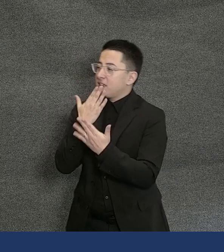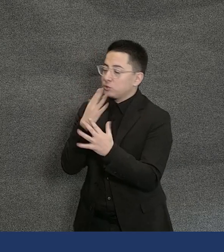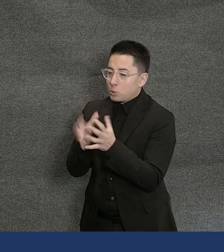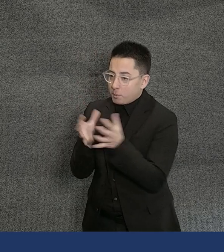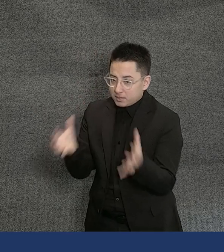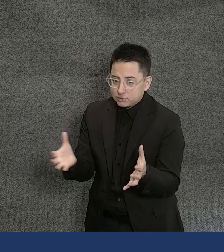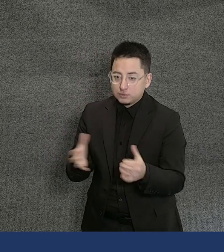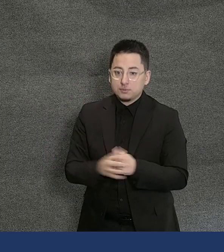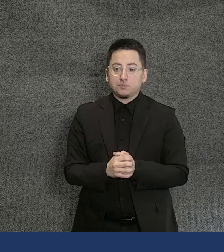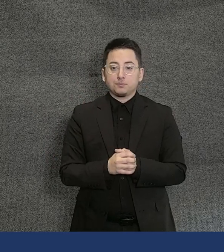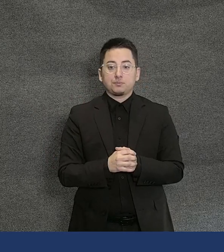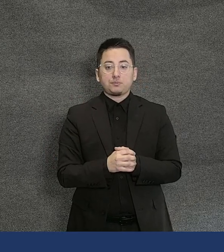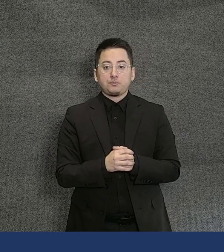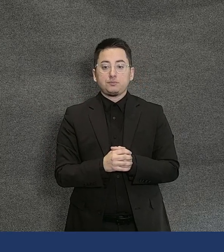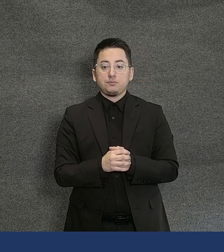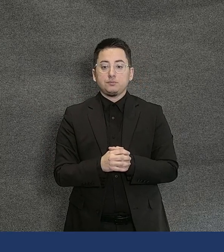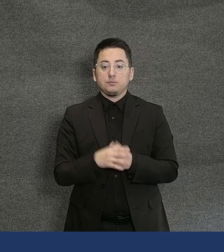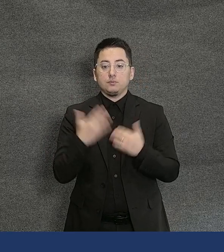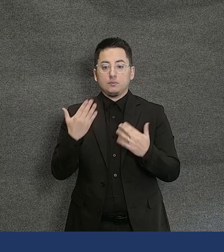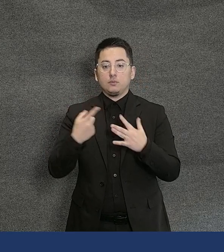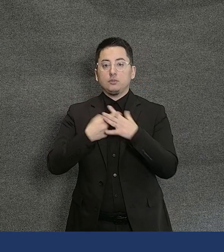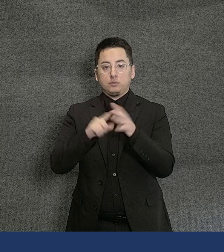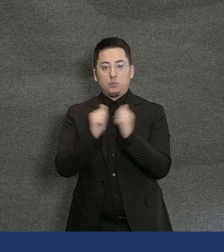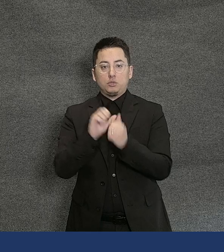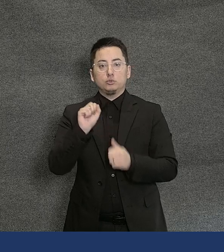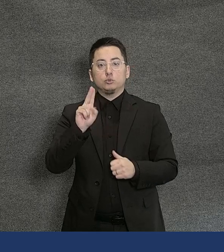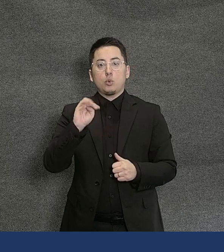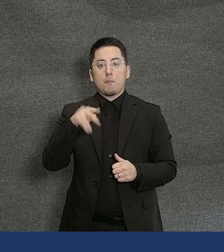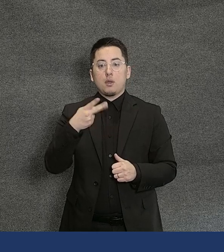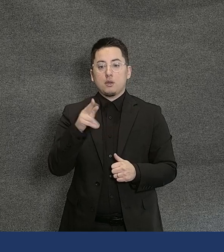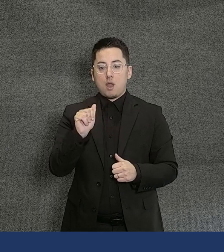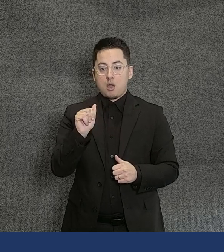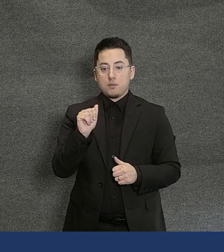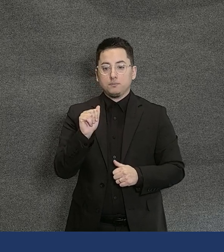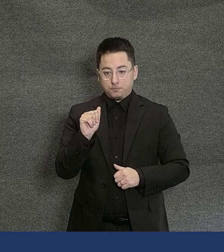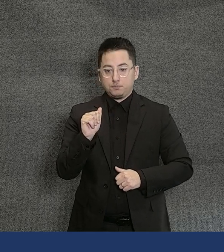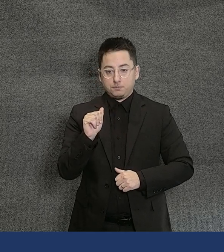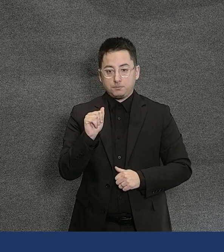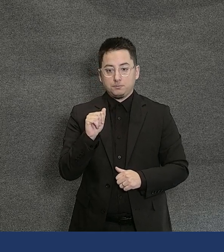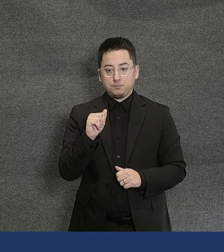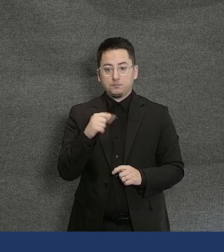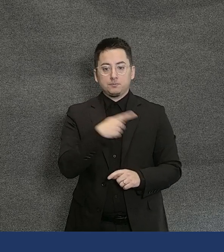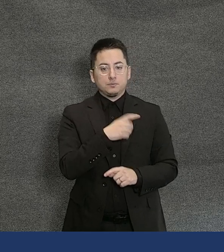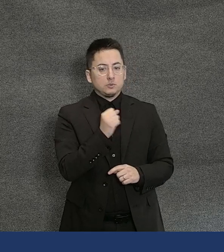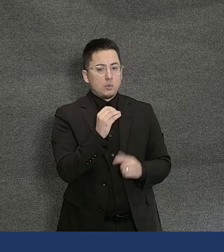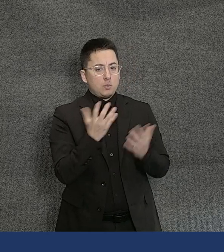I just want to ask you a basic question. What does accessible on-demand transportation